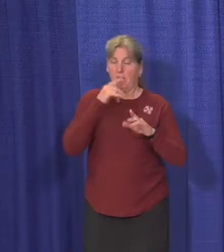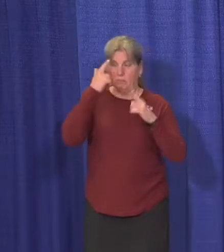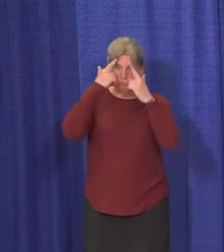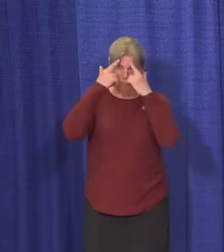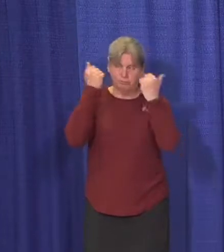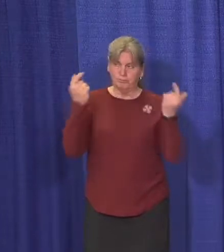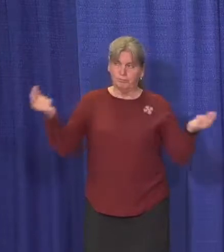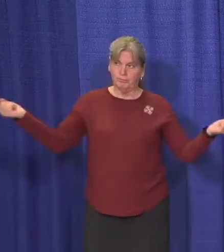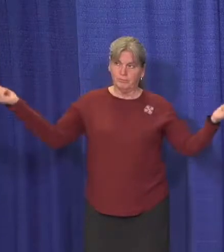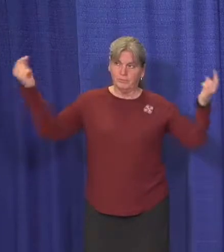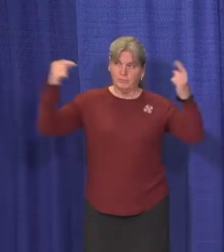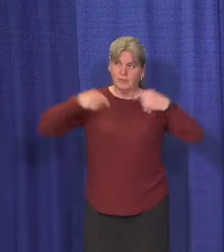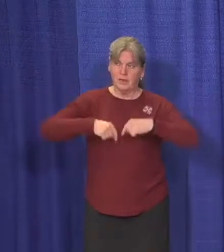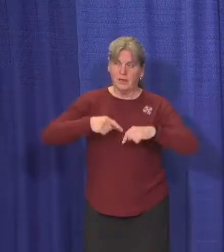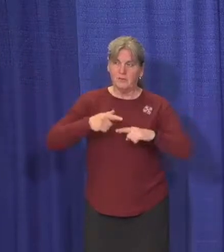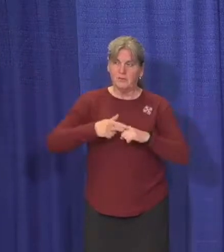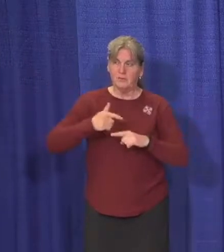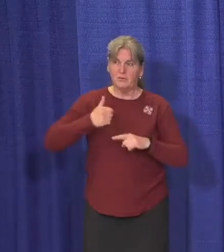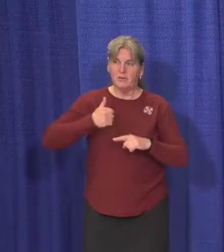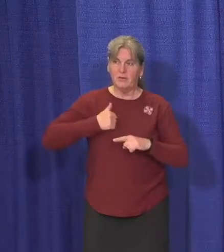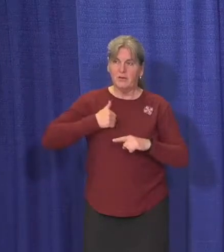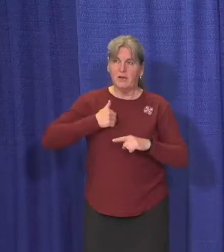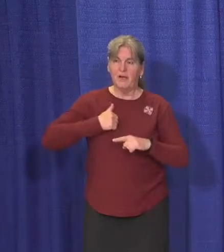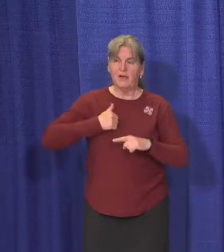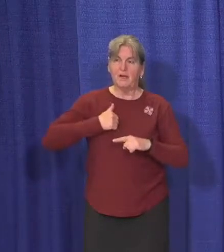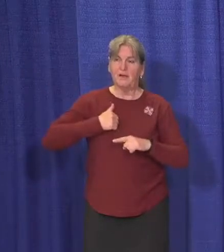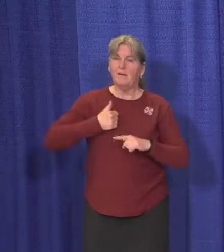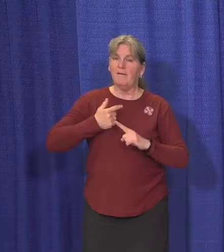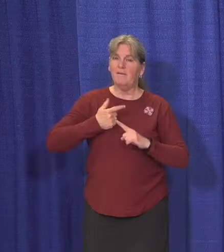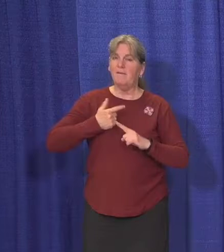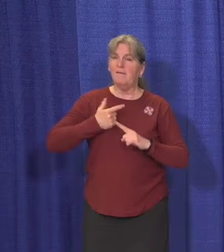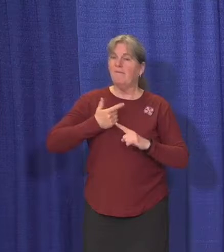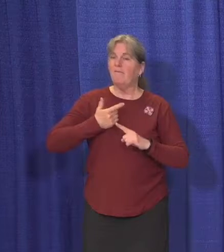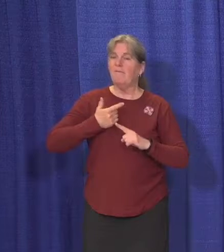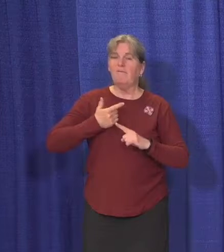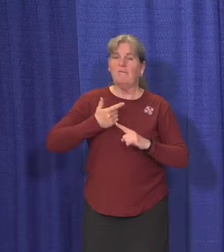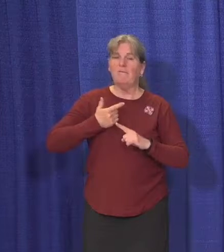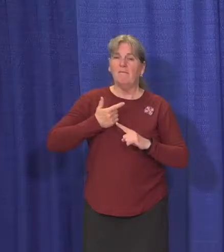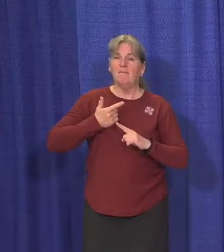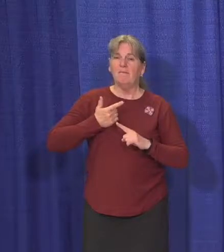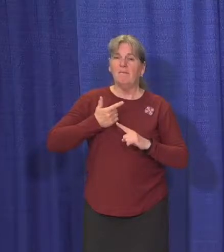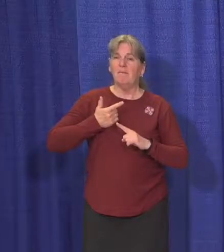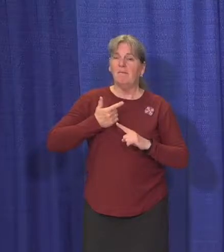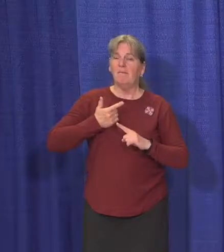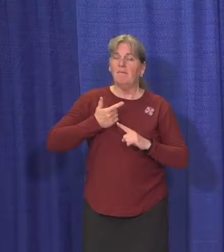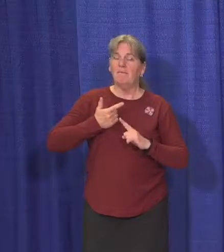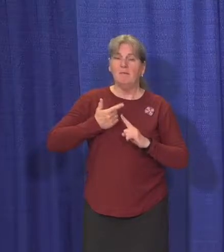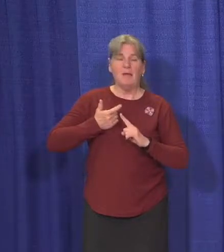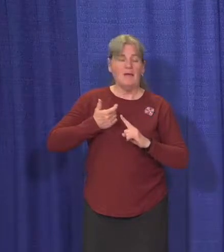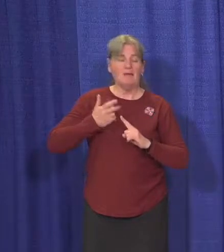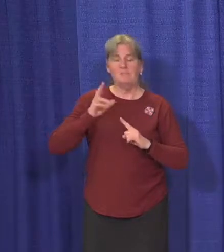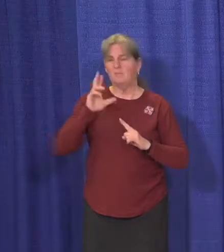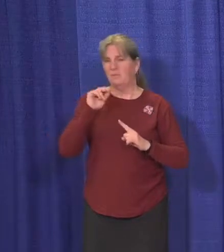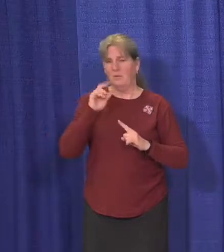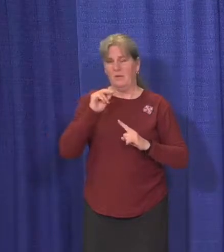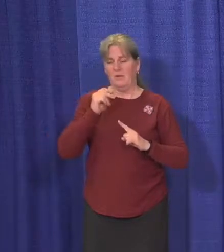for gradual reopening. This is not an invitation for tourists into YUKON at the